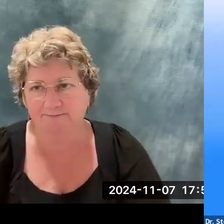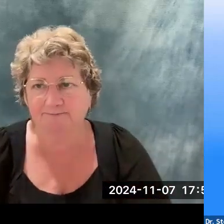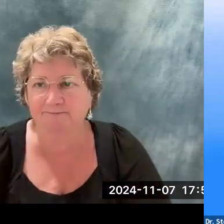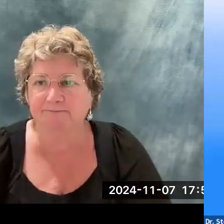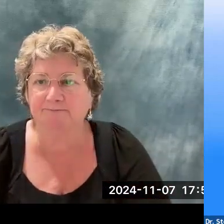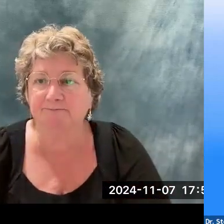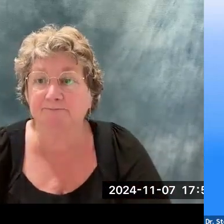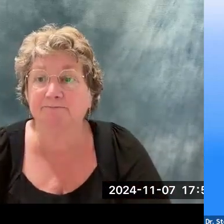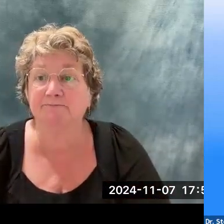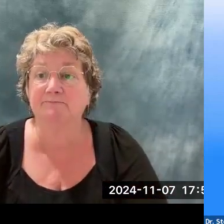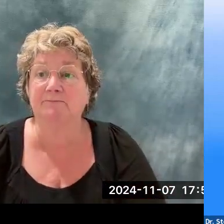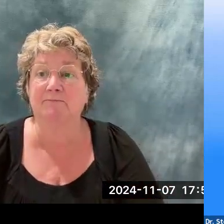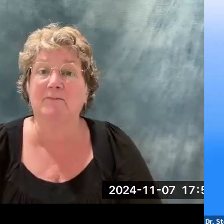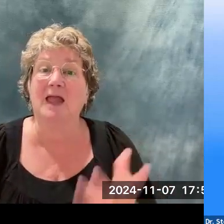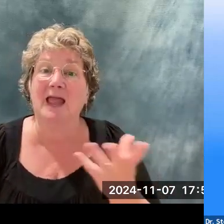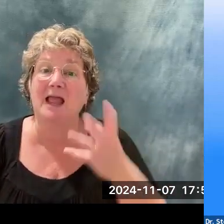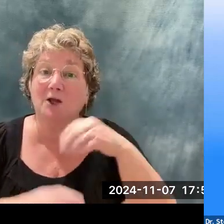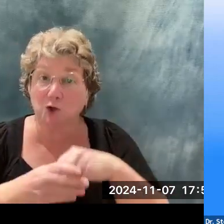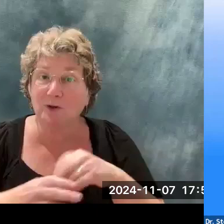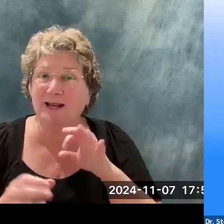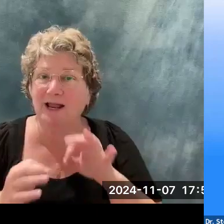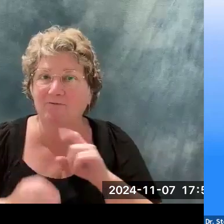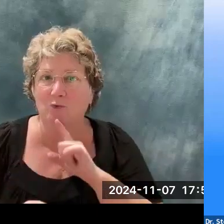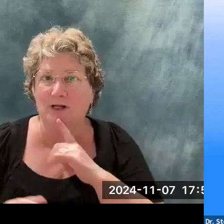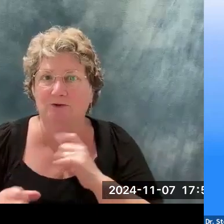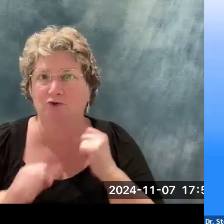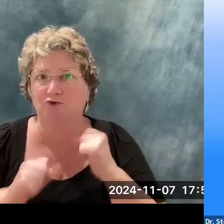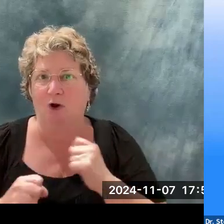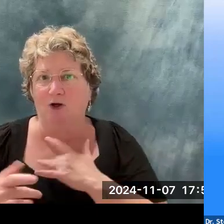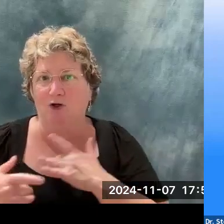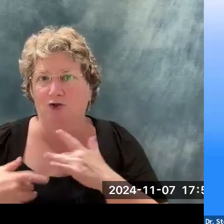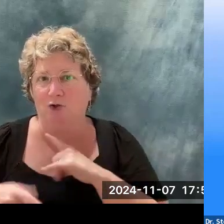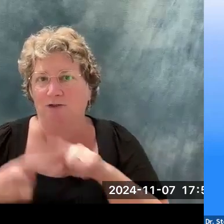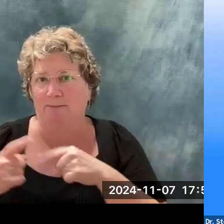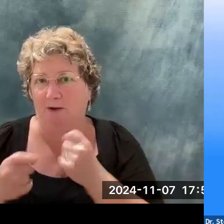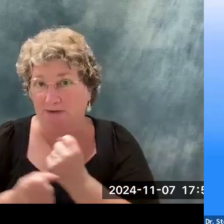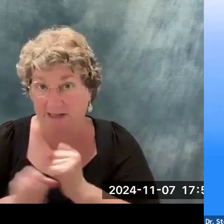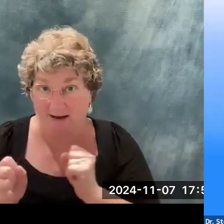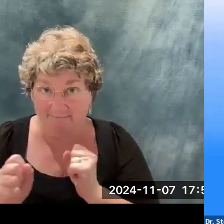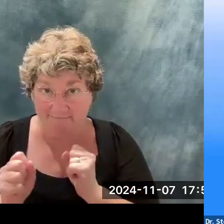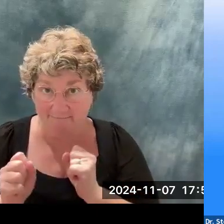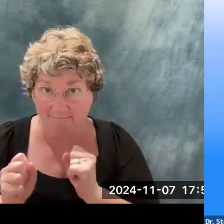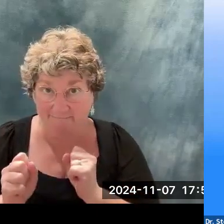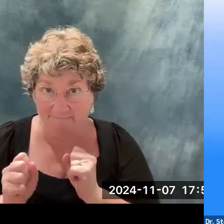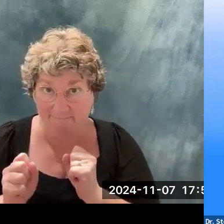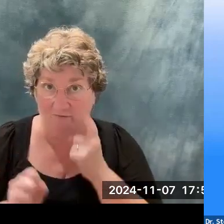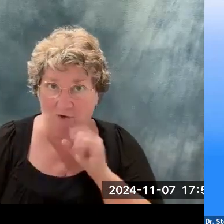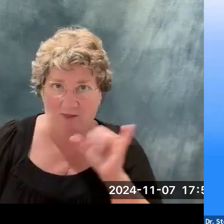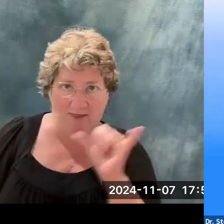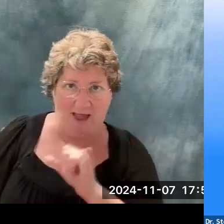included if there are concerns regarding safety of the individual in distress and staff. So